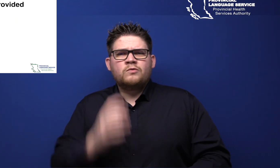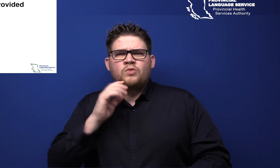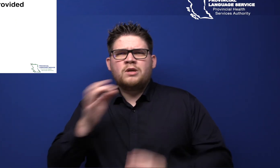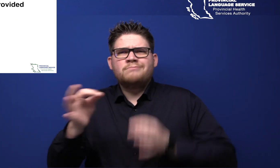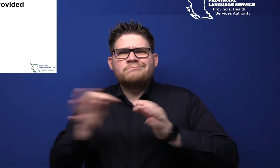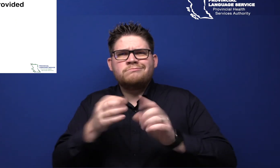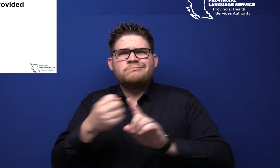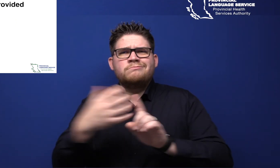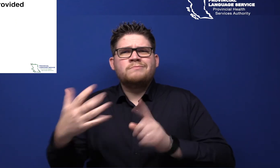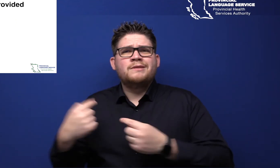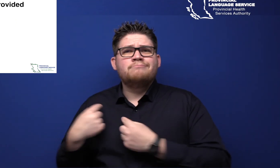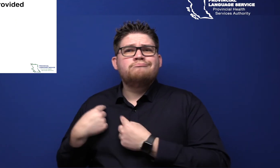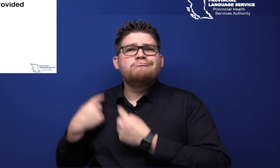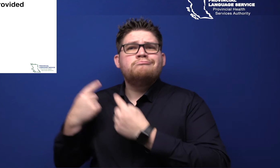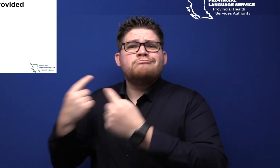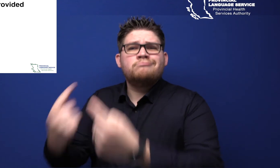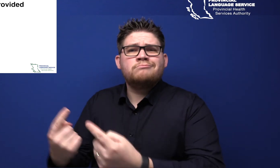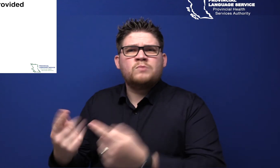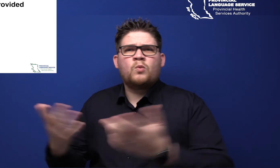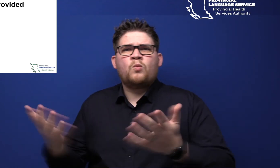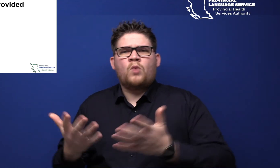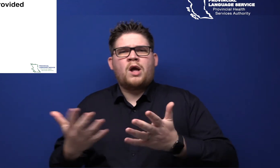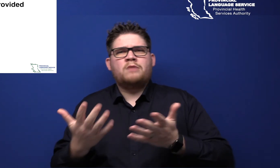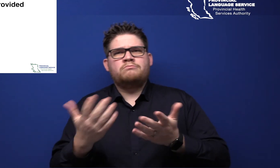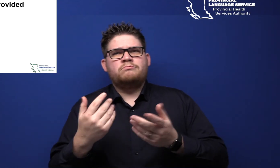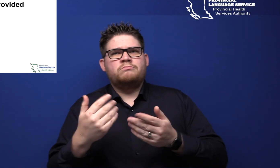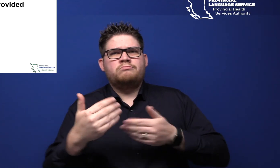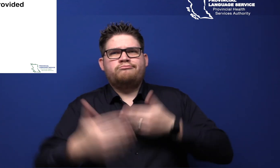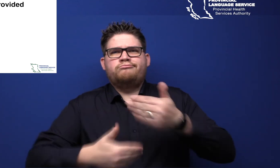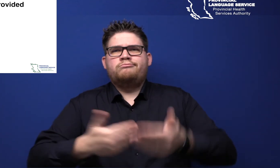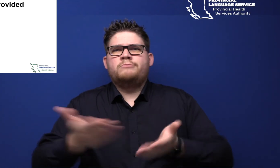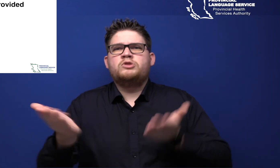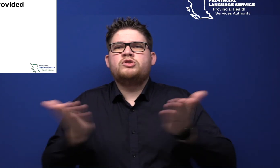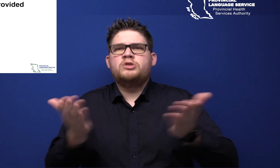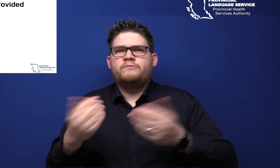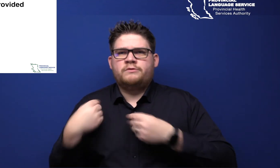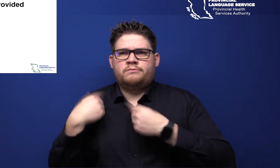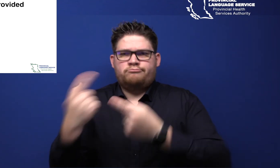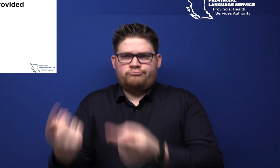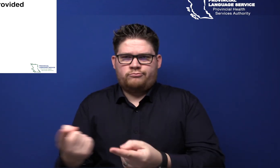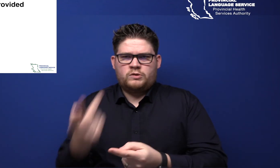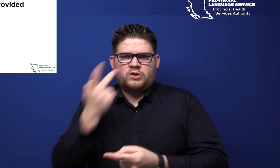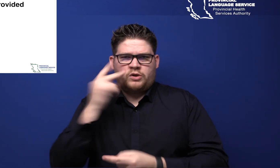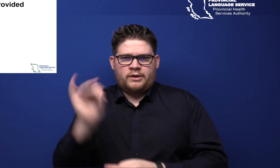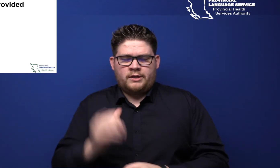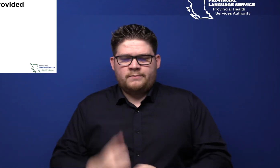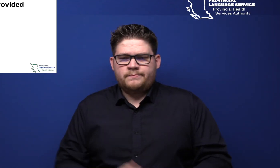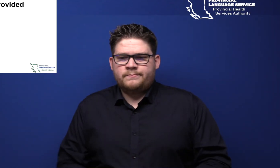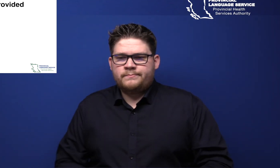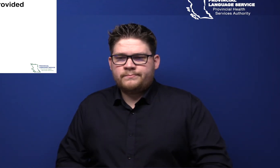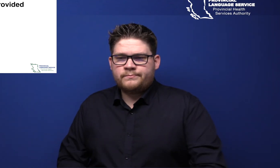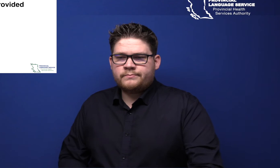WE WILL TALK ABOUT HOW THINGS HAVE BEEN IN THE PAST,